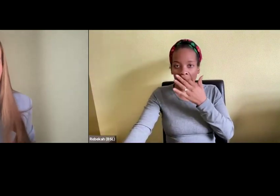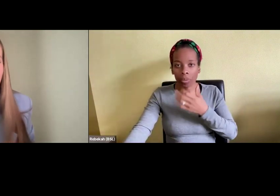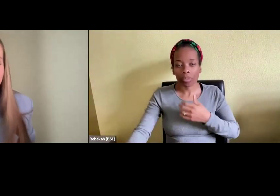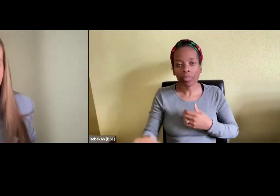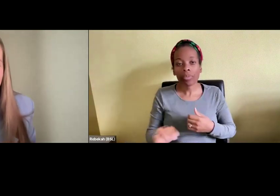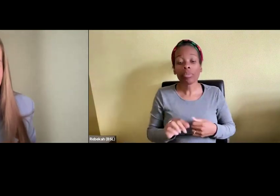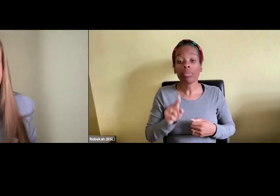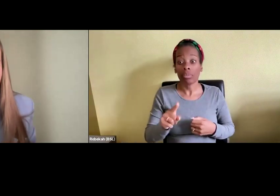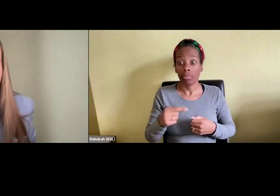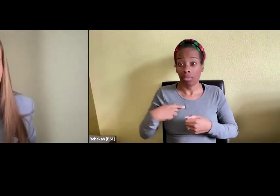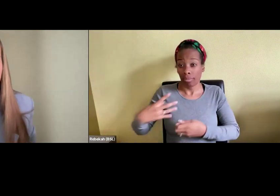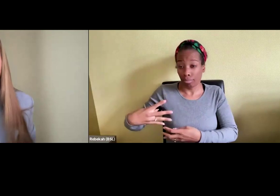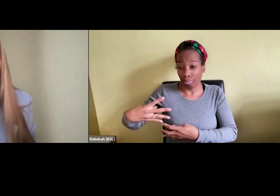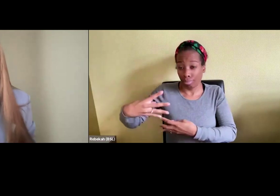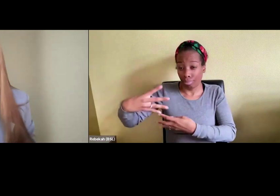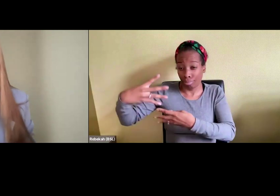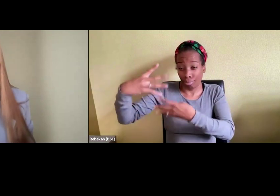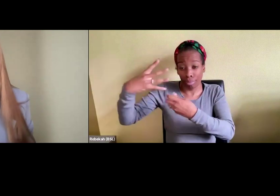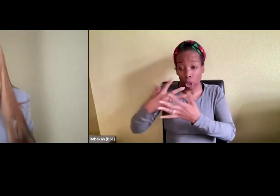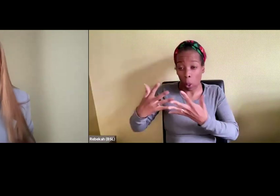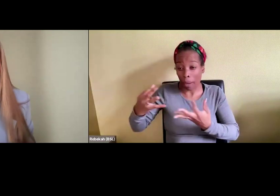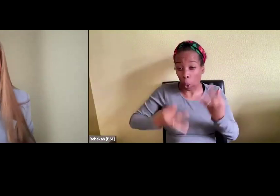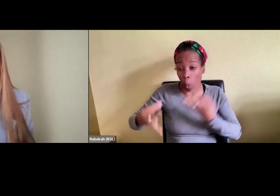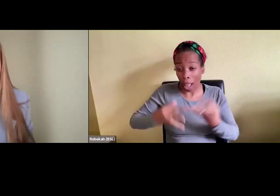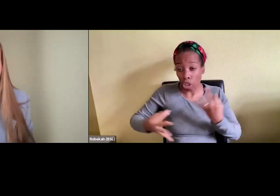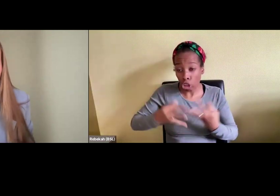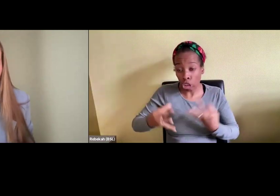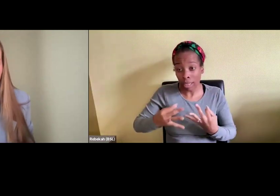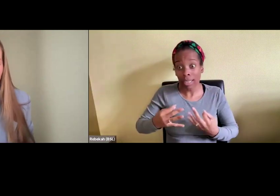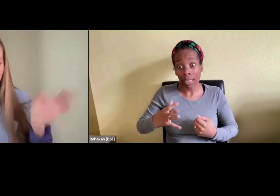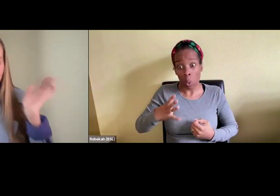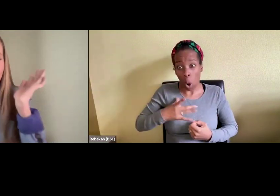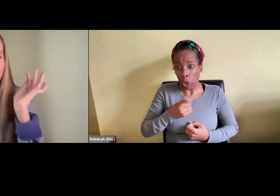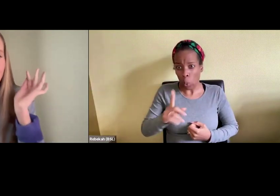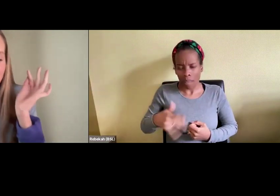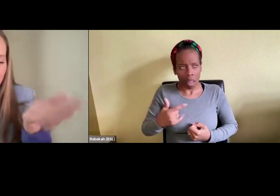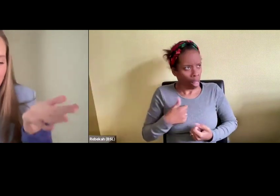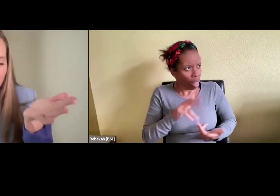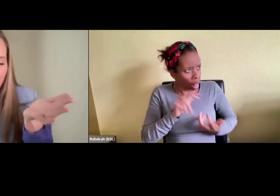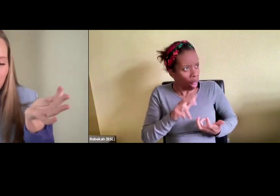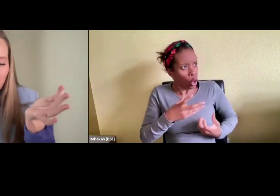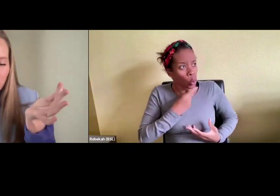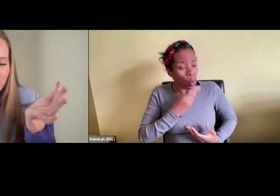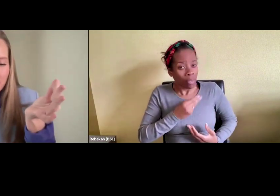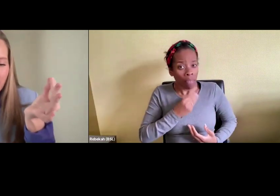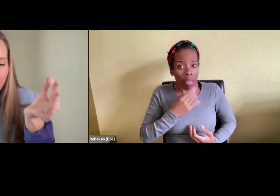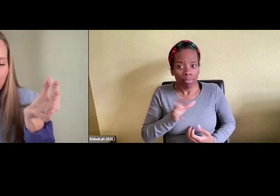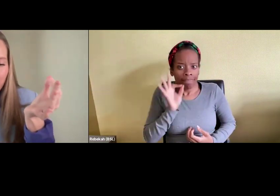there's so many questions, and I know want people to feel like they've, they've had some useful information. So I think this might be one for you, Chris.